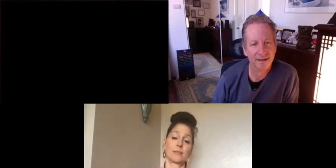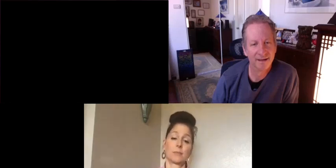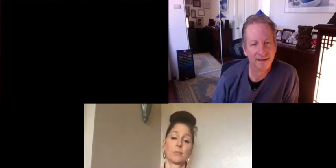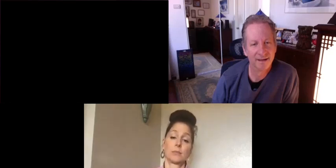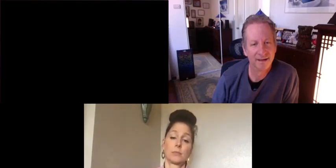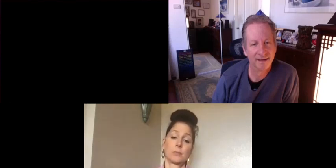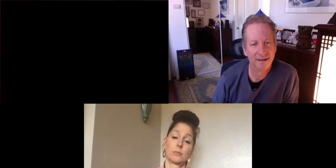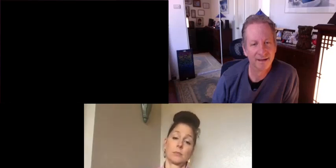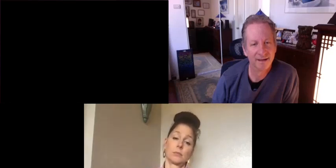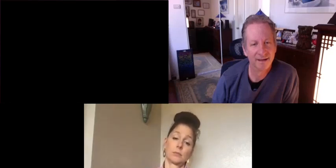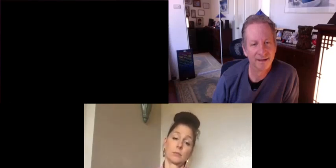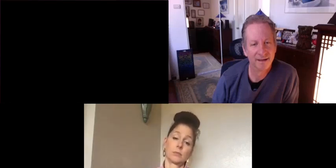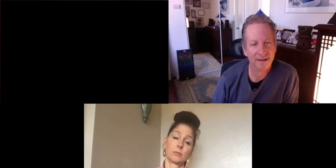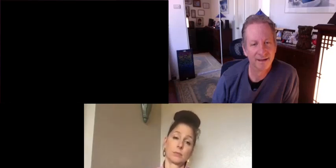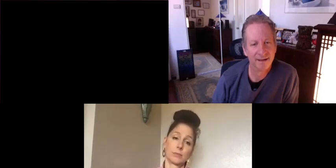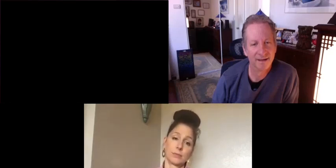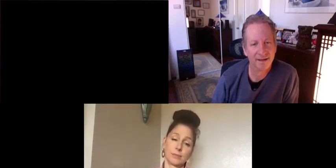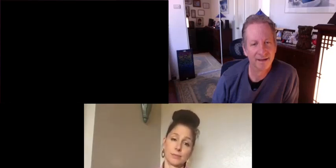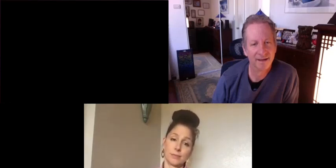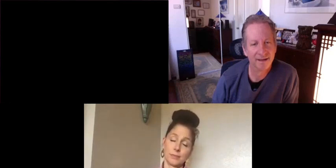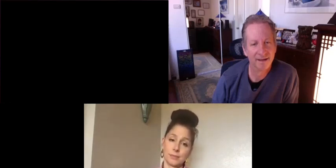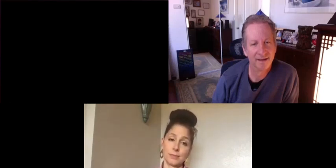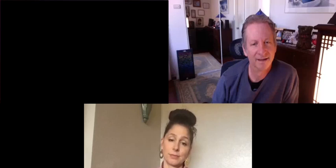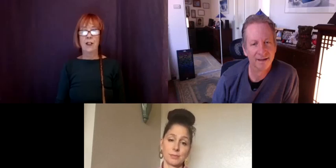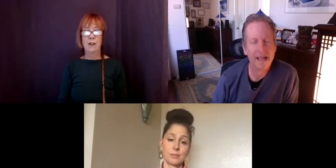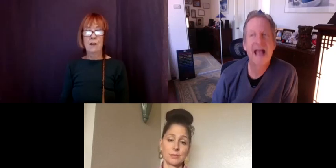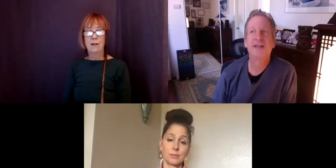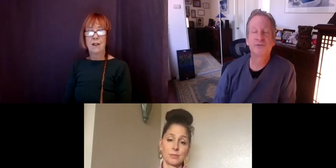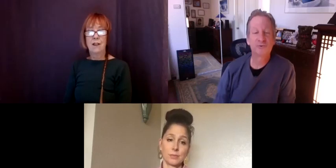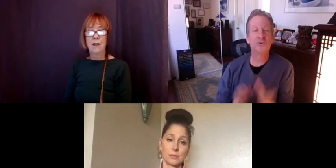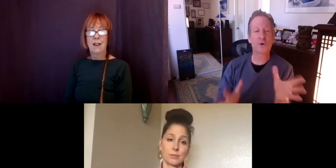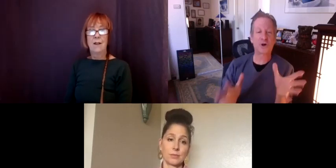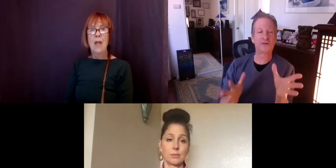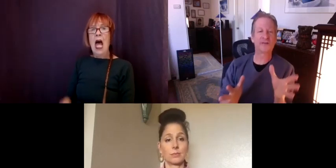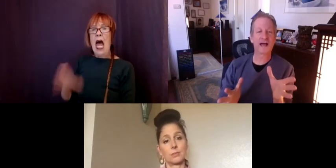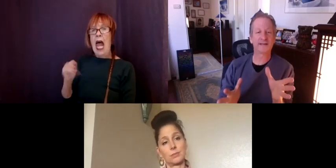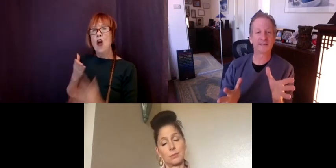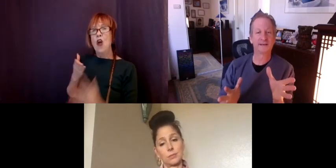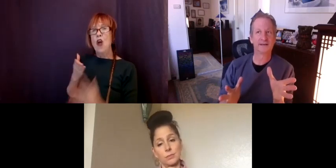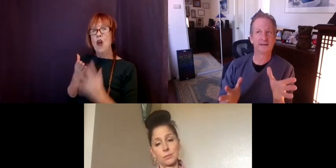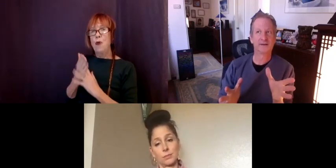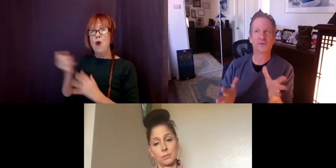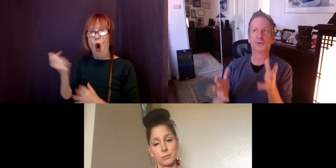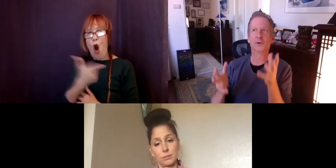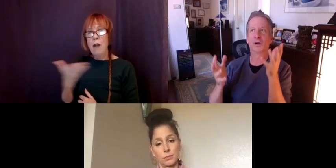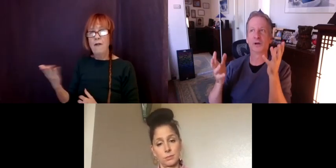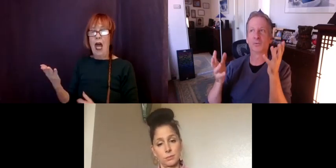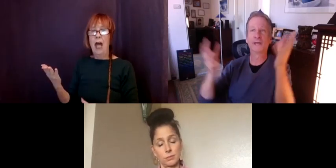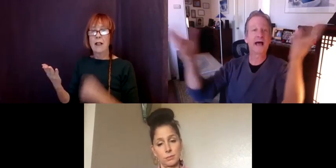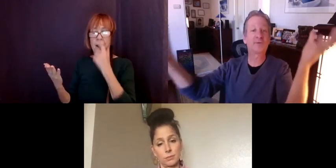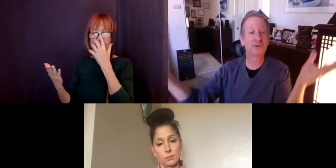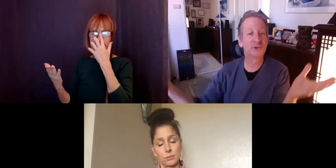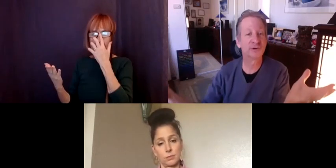DAVID - And through all of that, we have all the trees